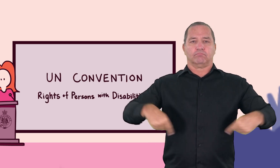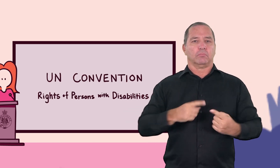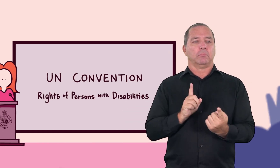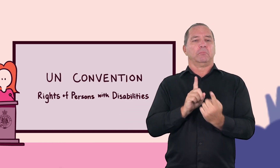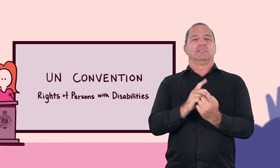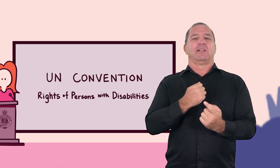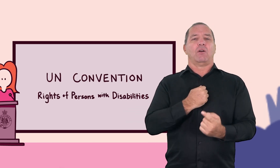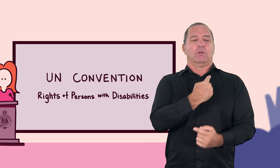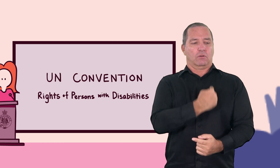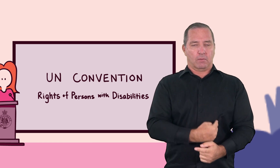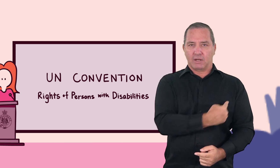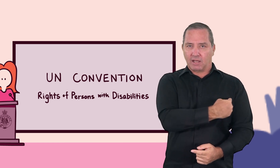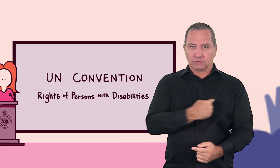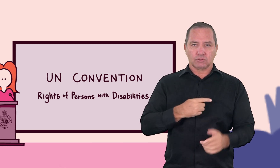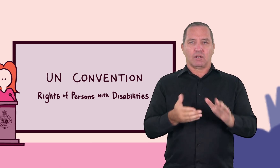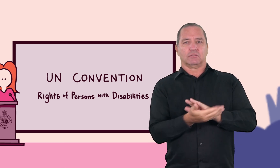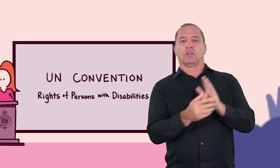that we are meeting our obligations